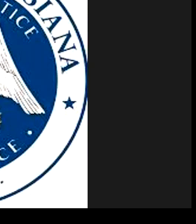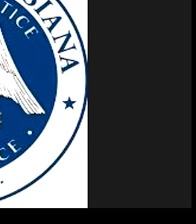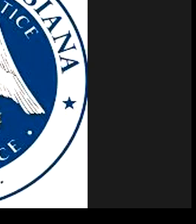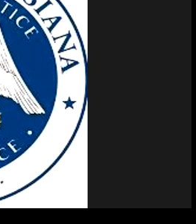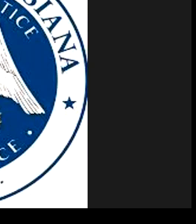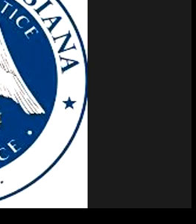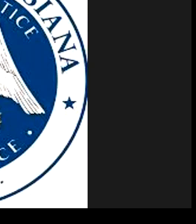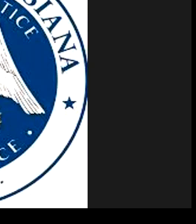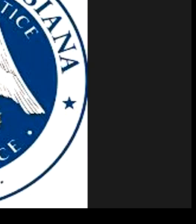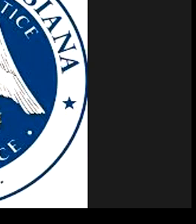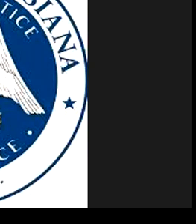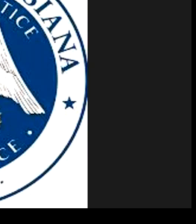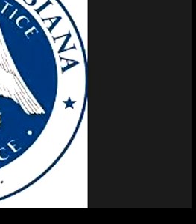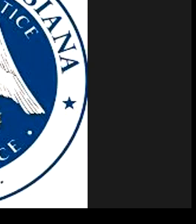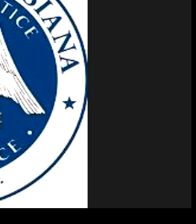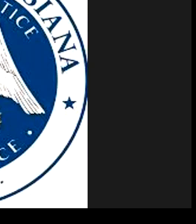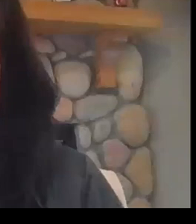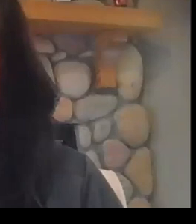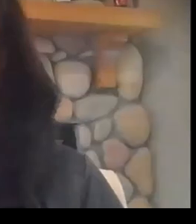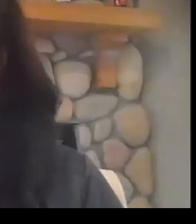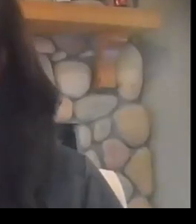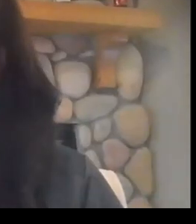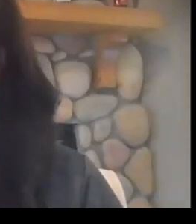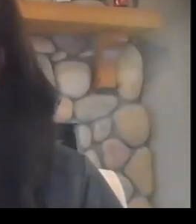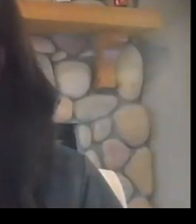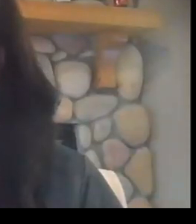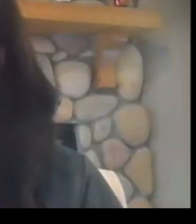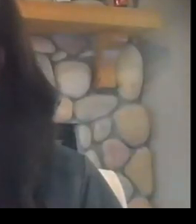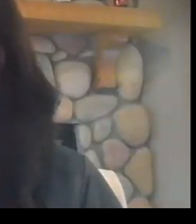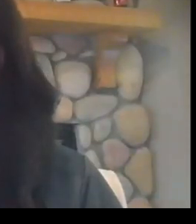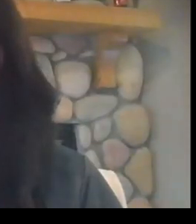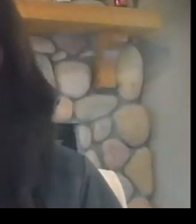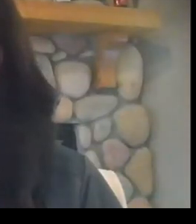15:32:16 No. 15:32:17 Not yet, but you should have access